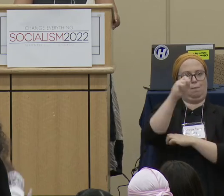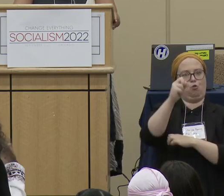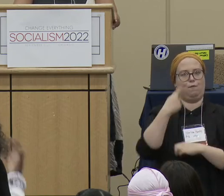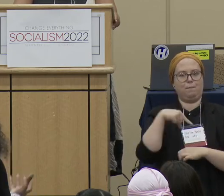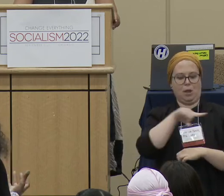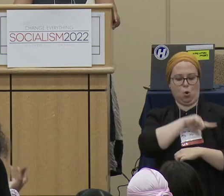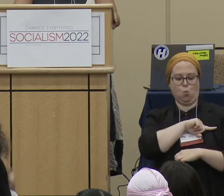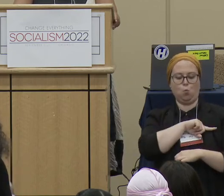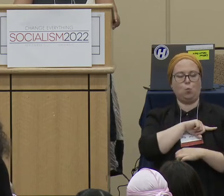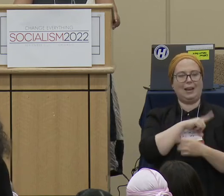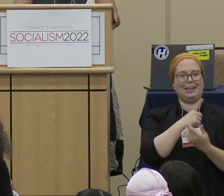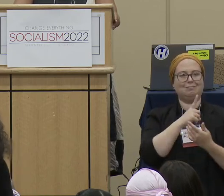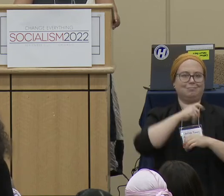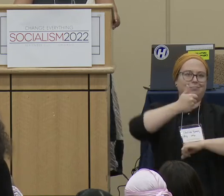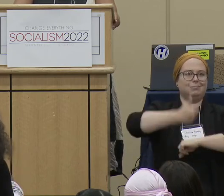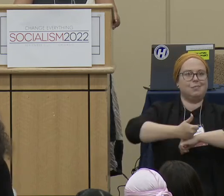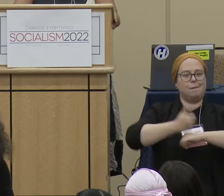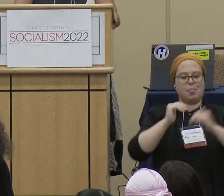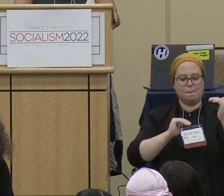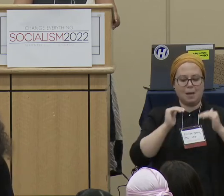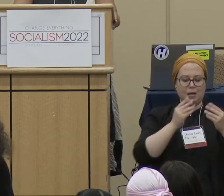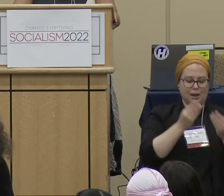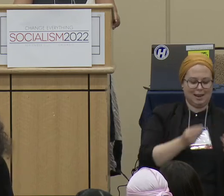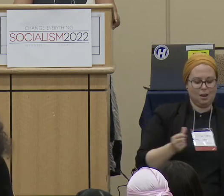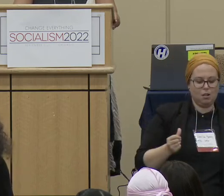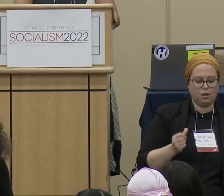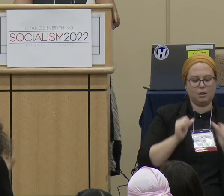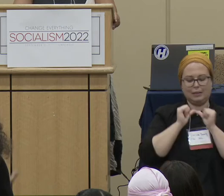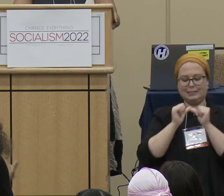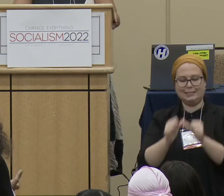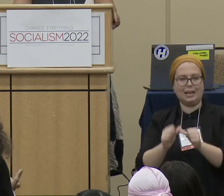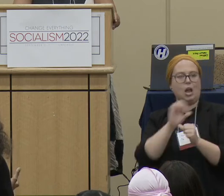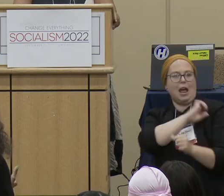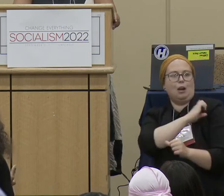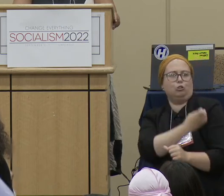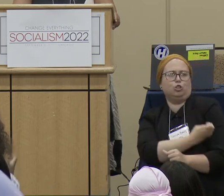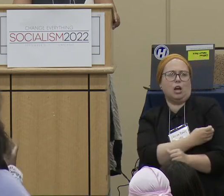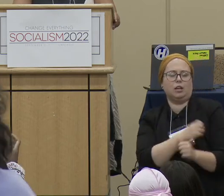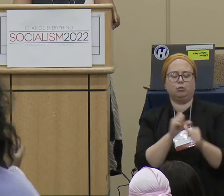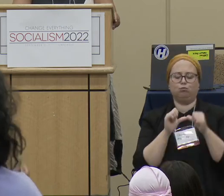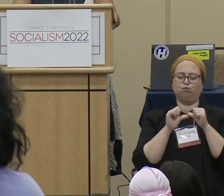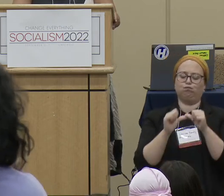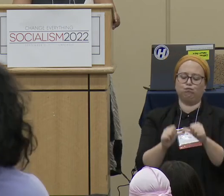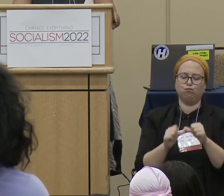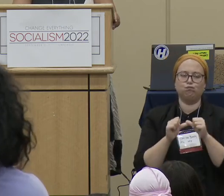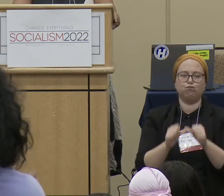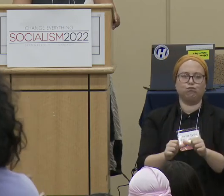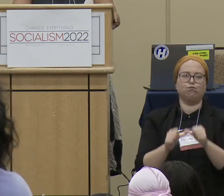how as a movement we frame the balance between healing and